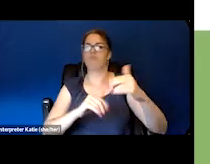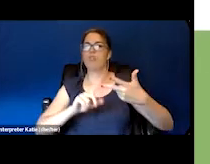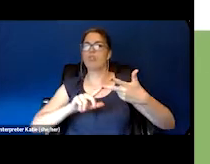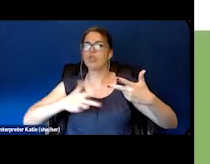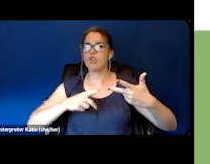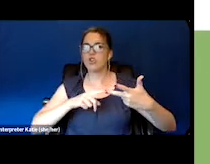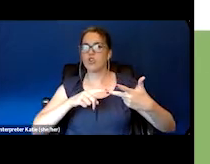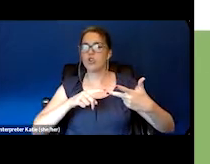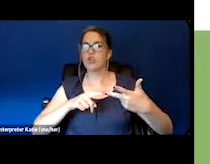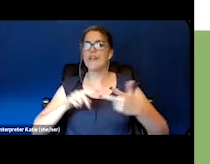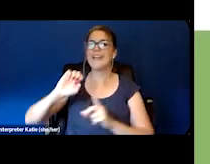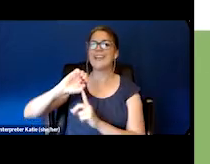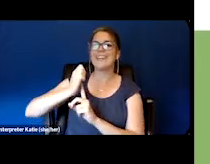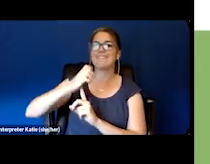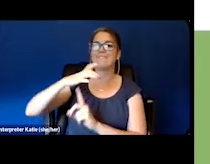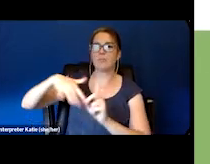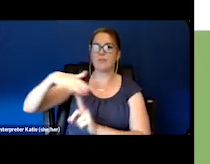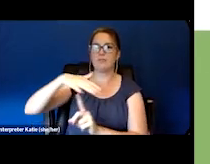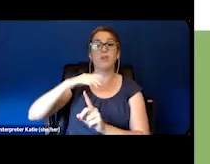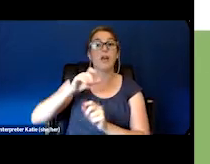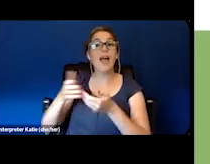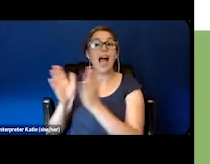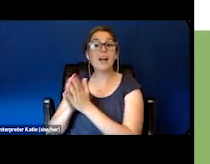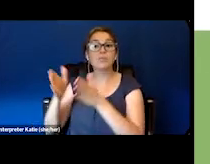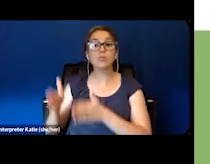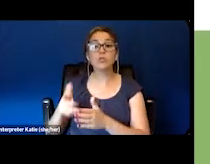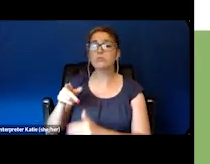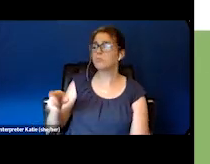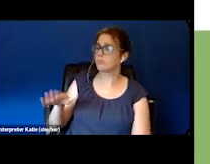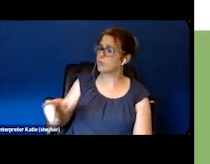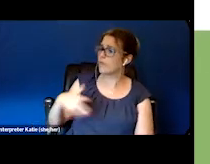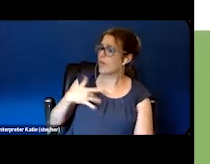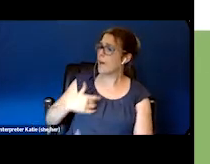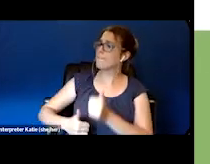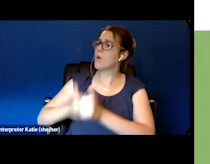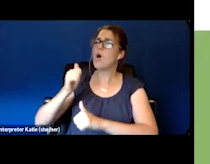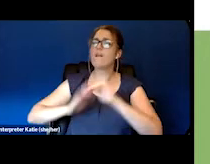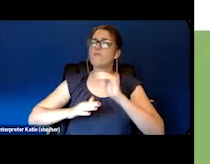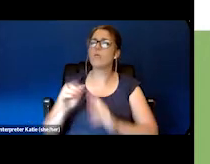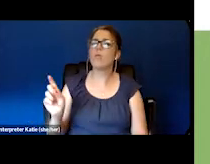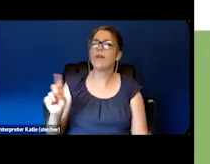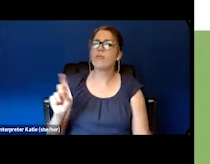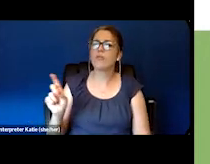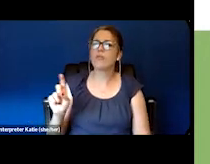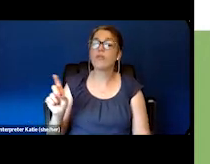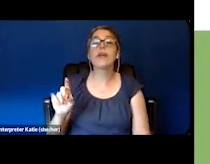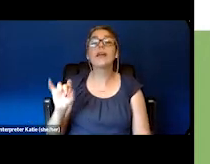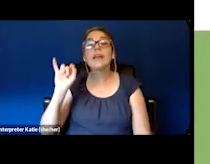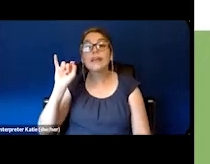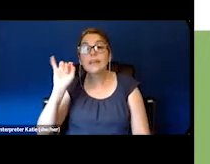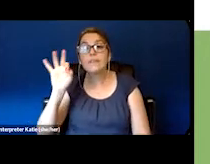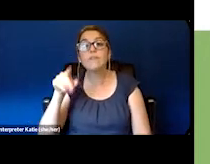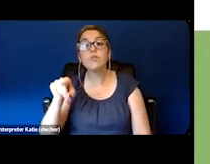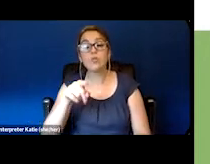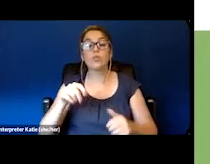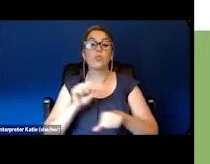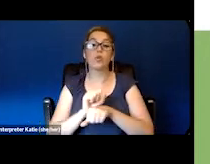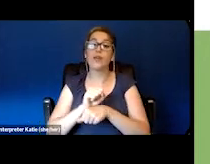where they feel most comfortable, especially if you're working in a place with extreme seasons. You might need to find a place